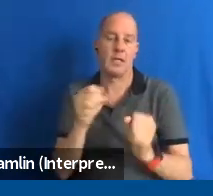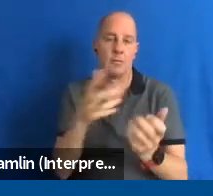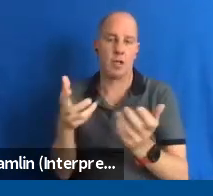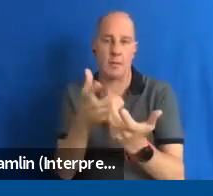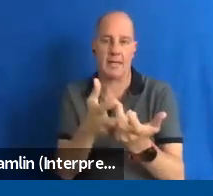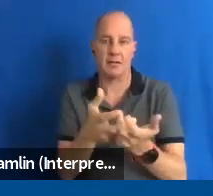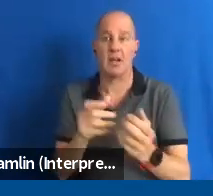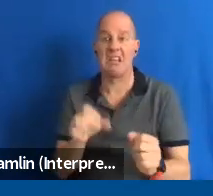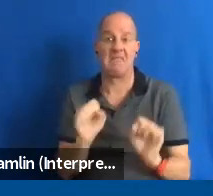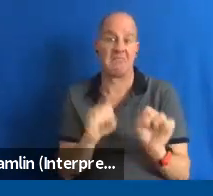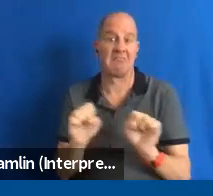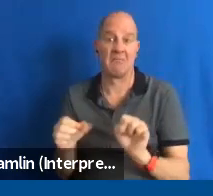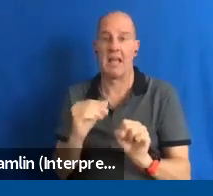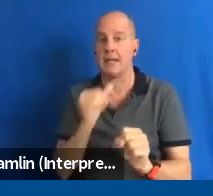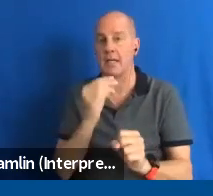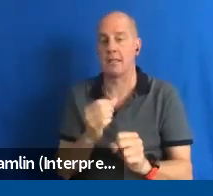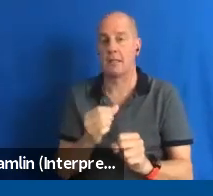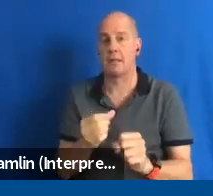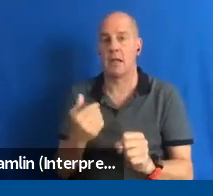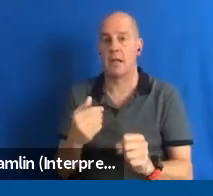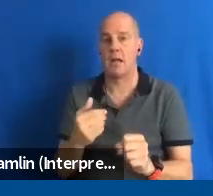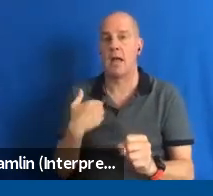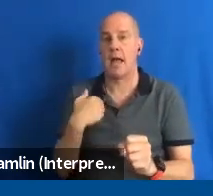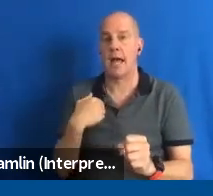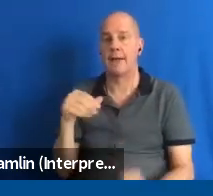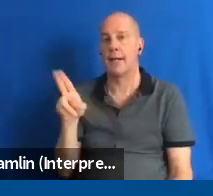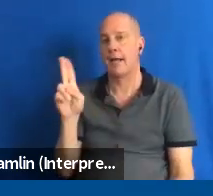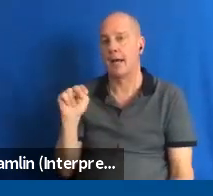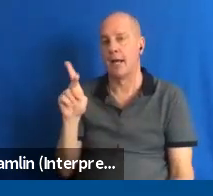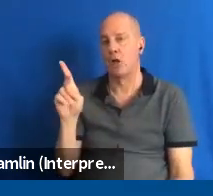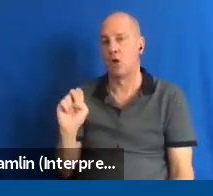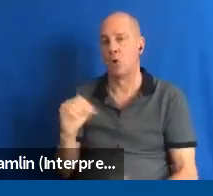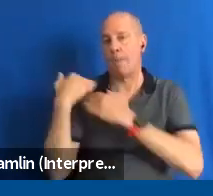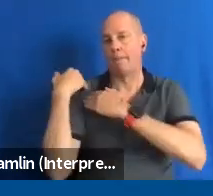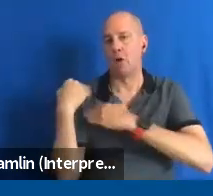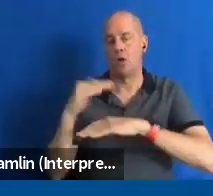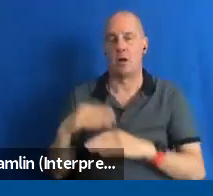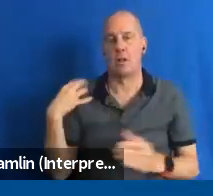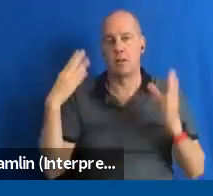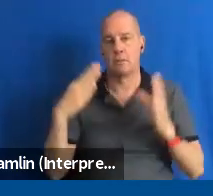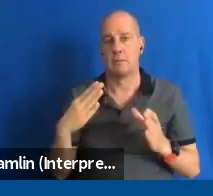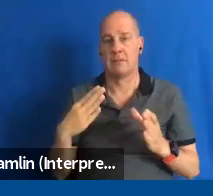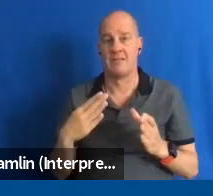feasible and doesn't create undue burden on the employer. What can I say given all that? I can